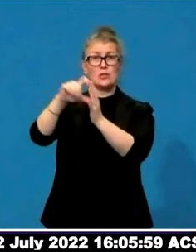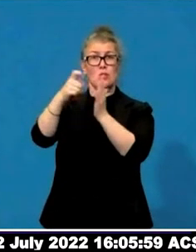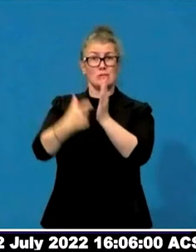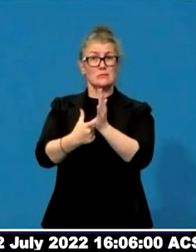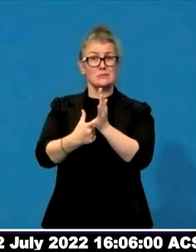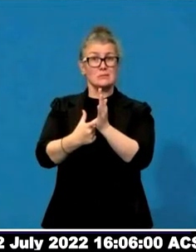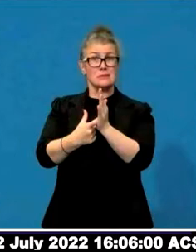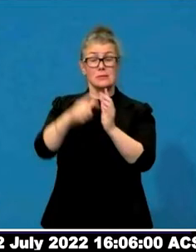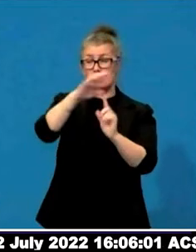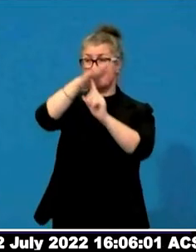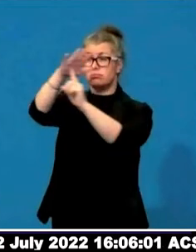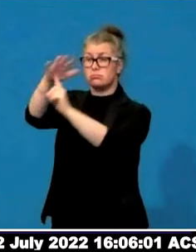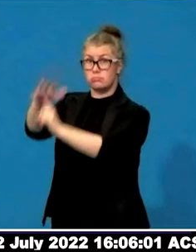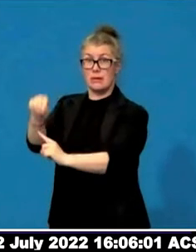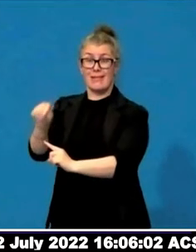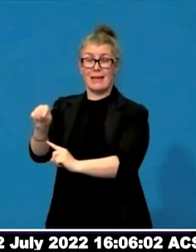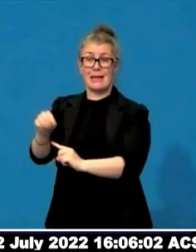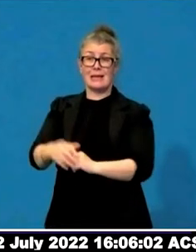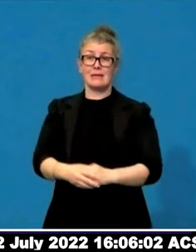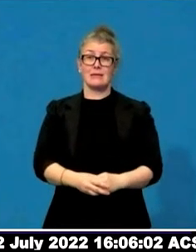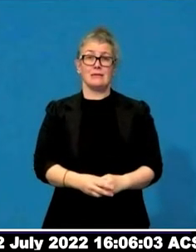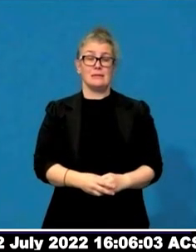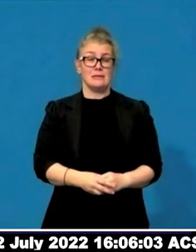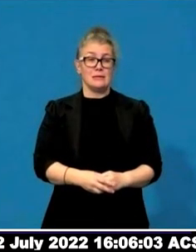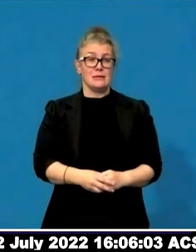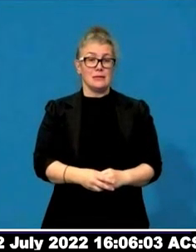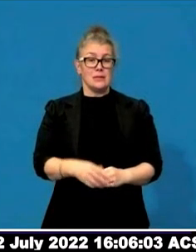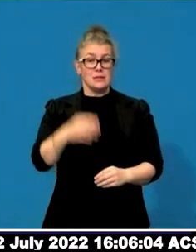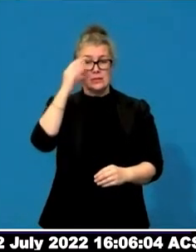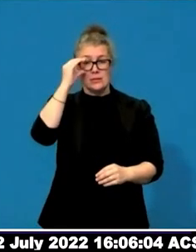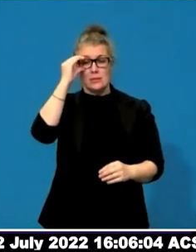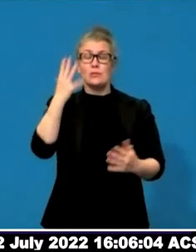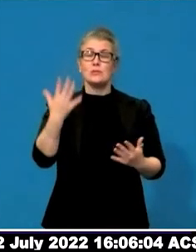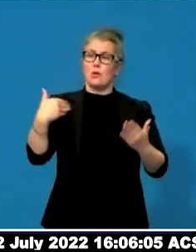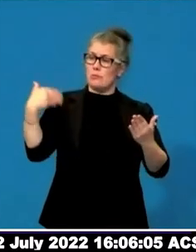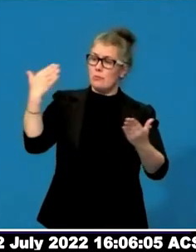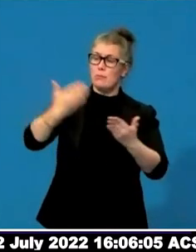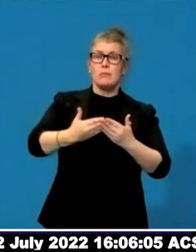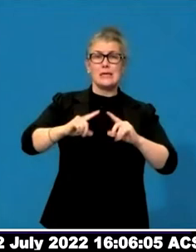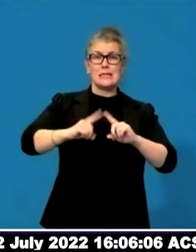And so in various times, you all - you and Kernisha travelled down